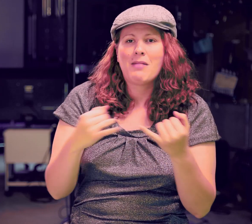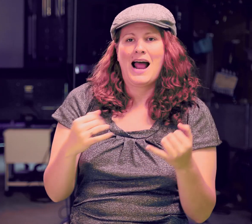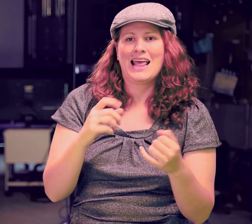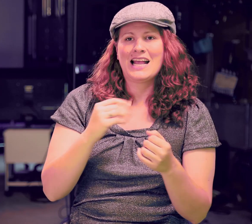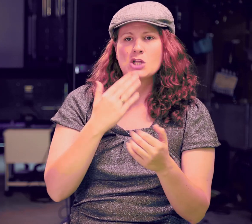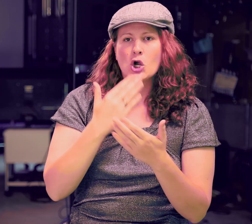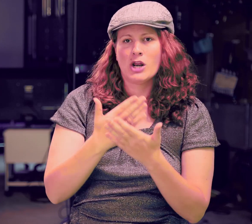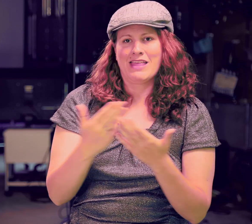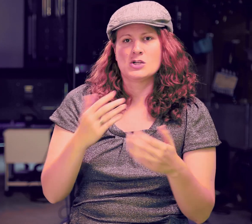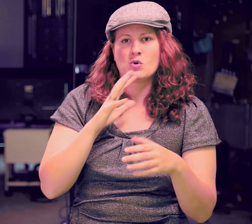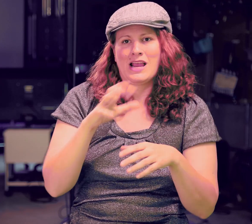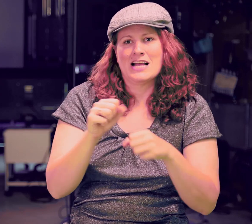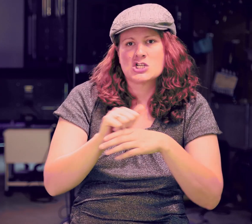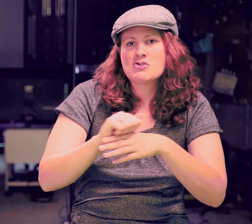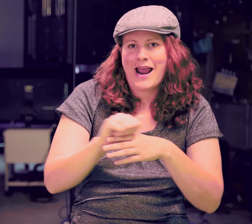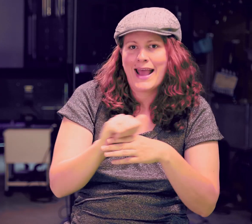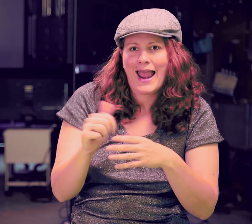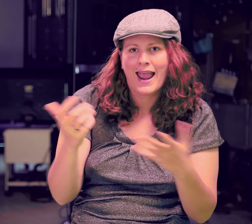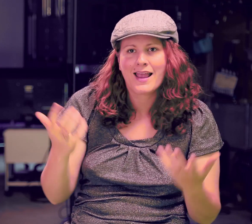Bottom line, its good to get training.